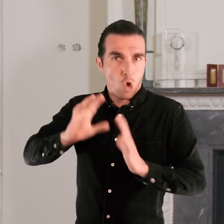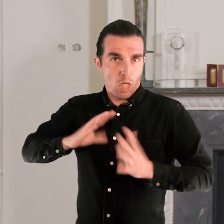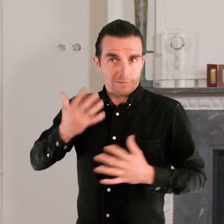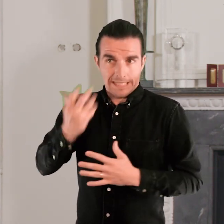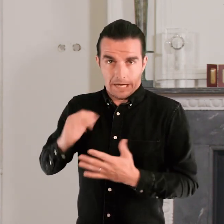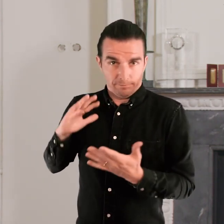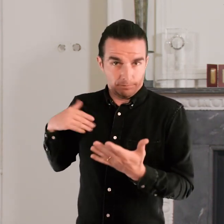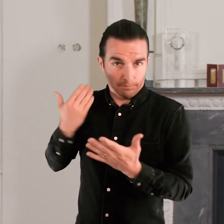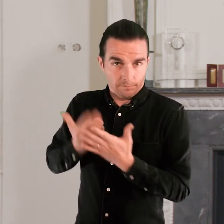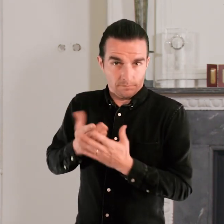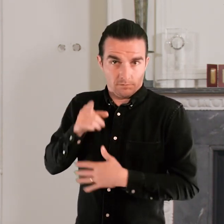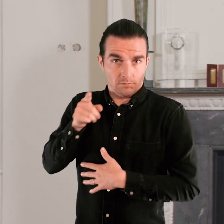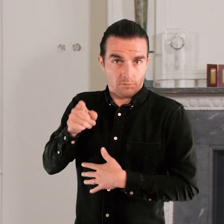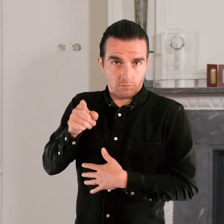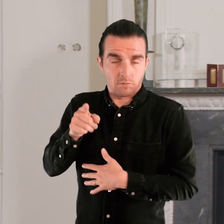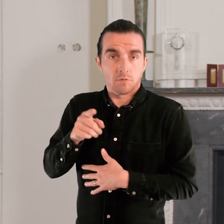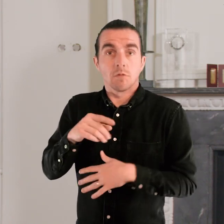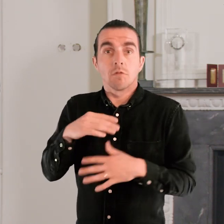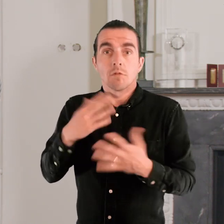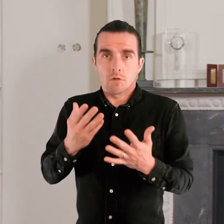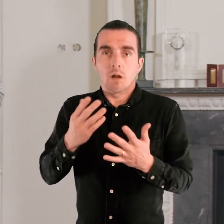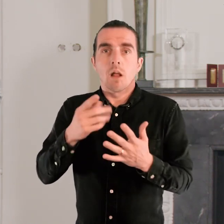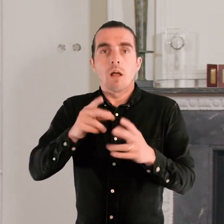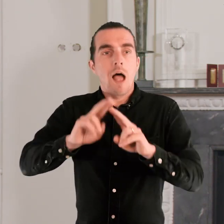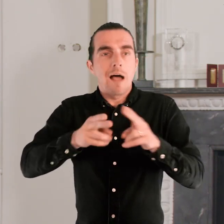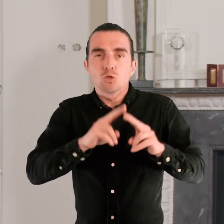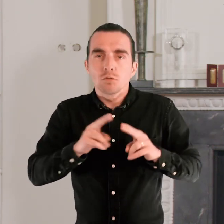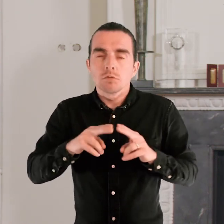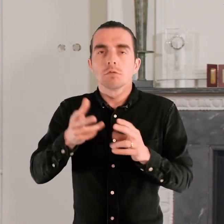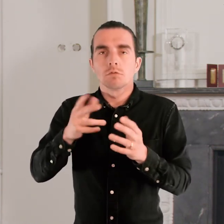We already have a form of inheritance tax, tax on inheritance, on estates;